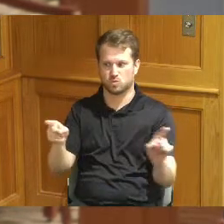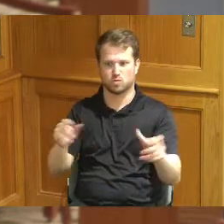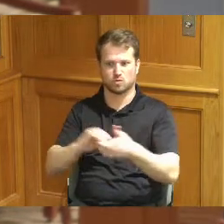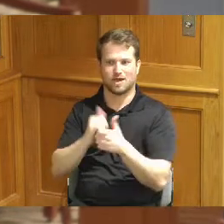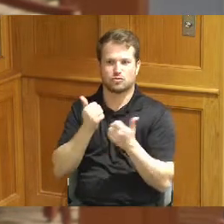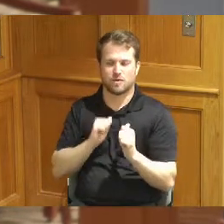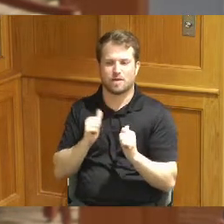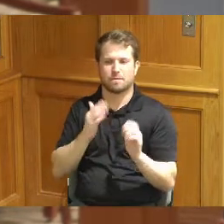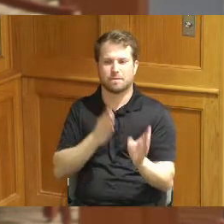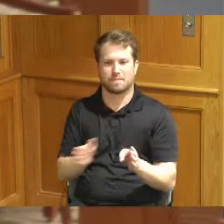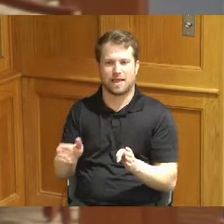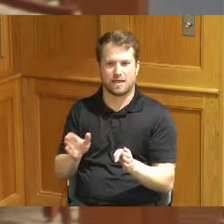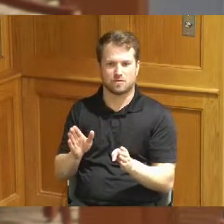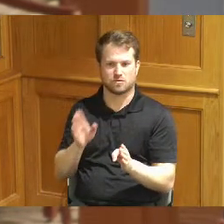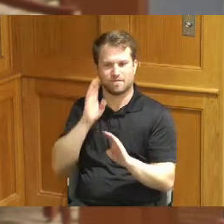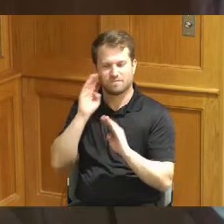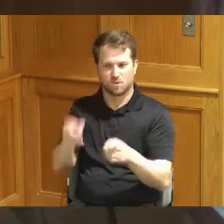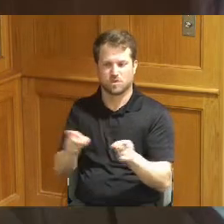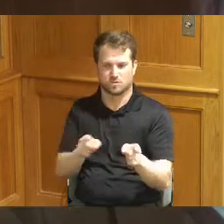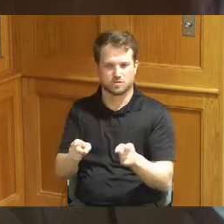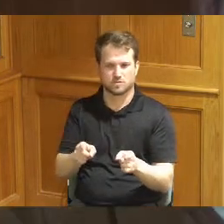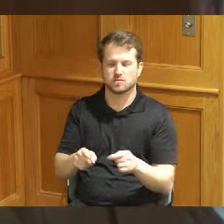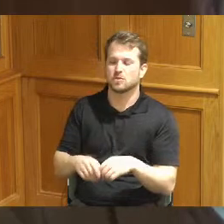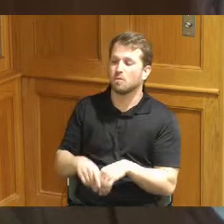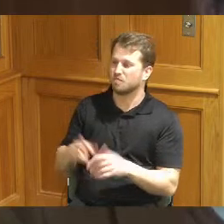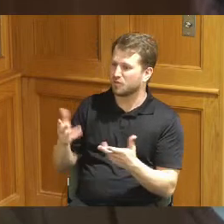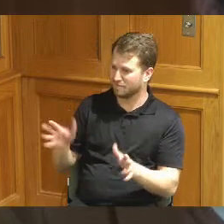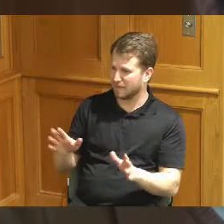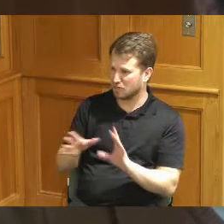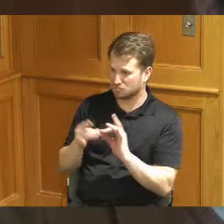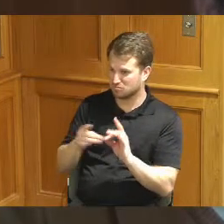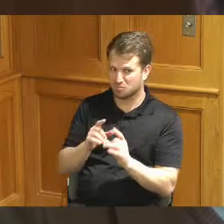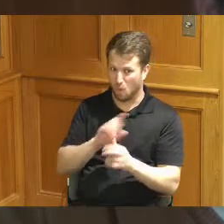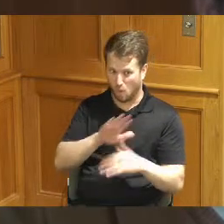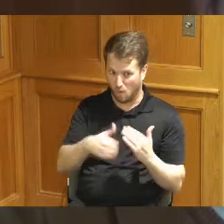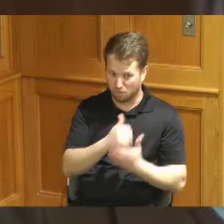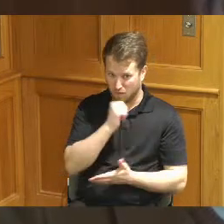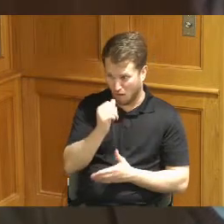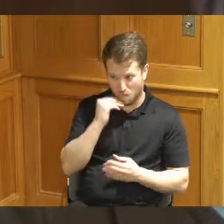you say not they're not all homeless and so in some ways the two million that we've allocated